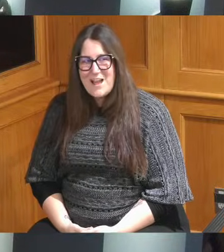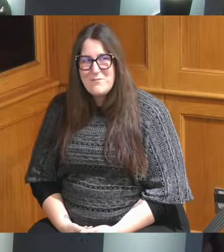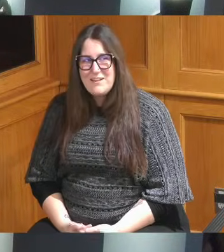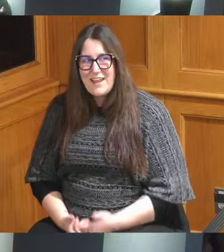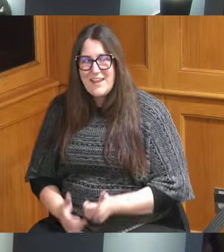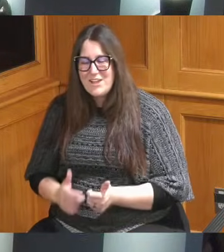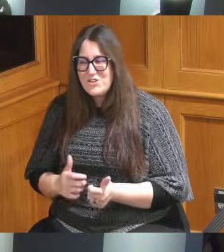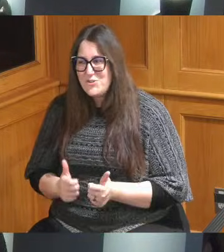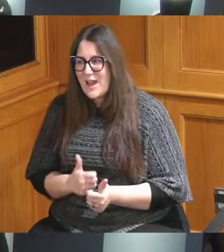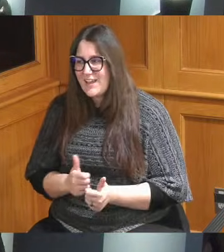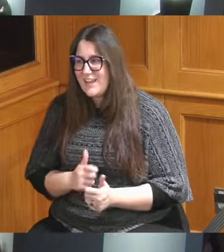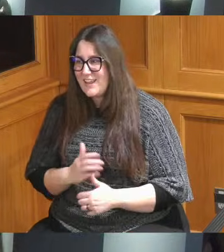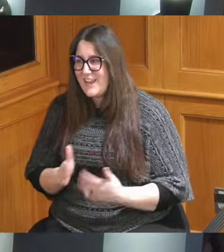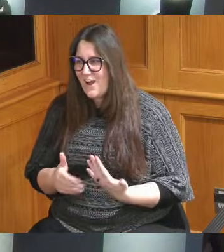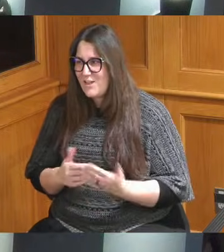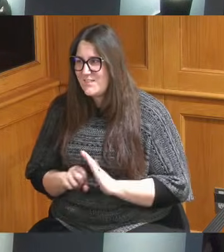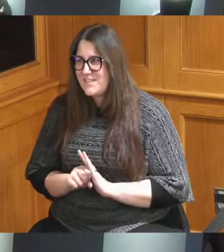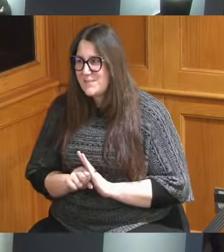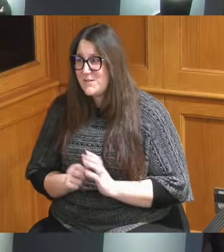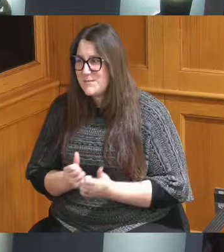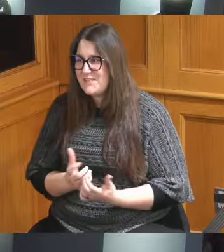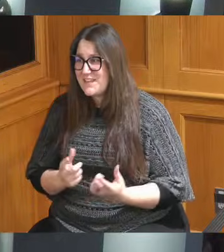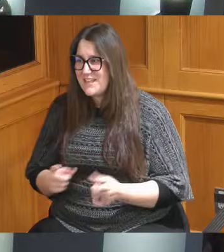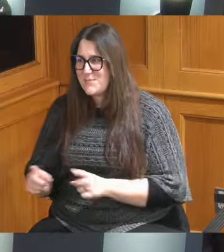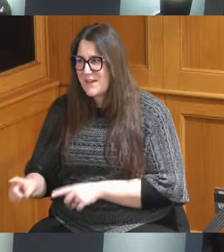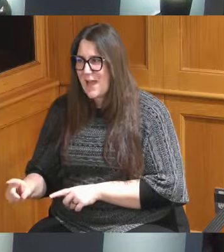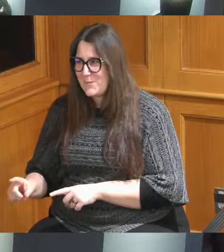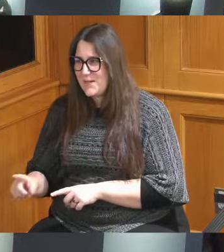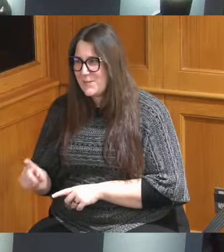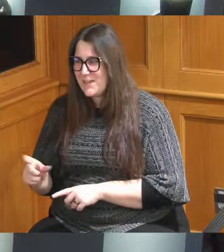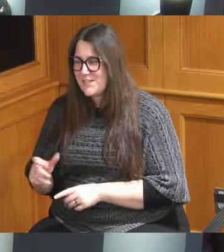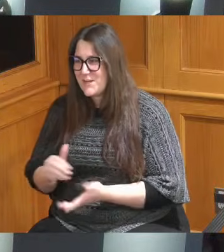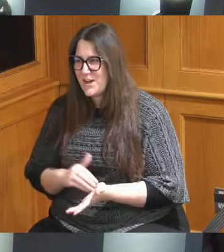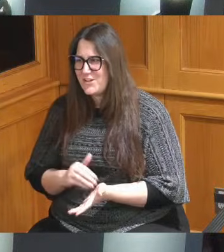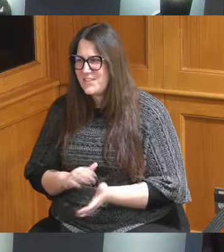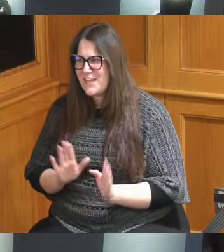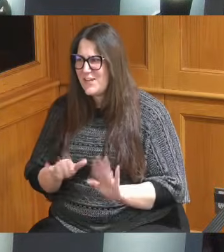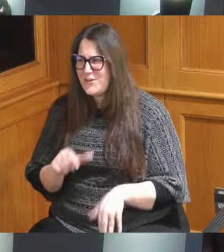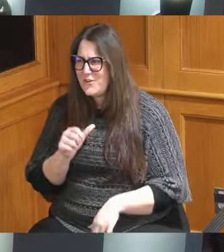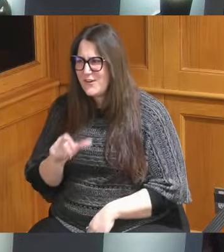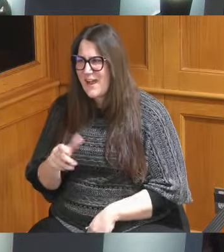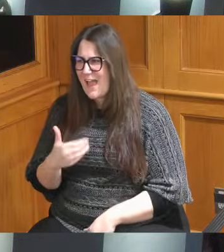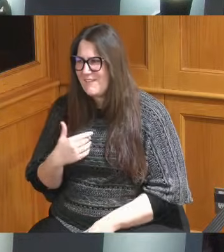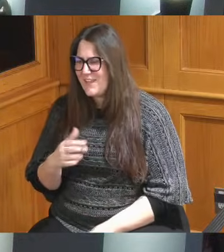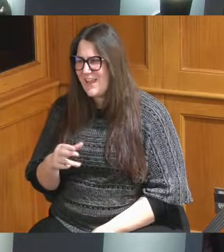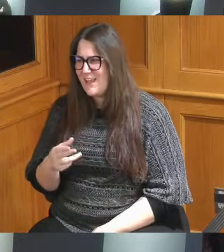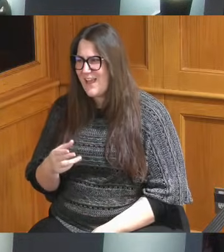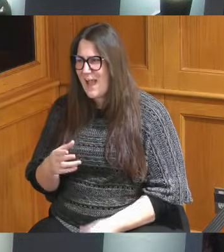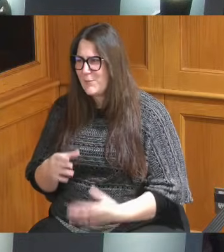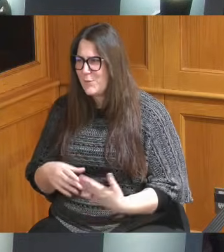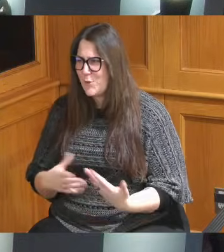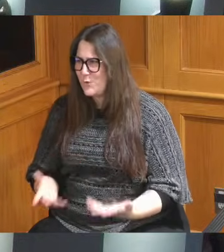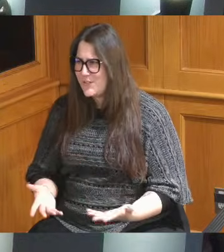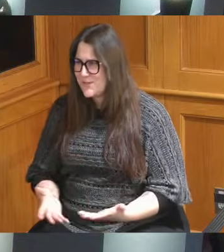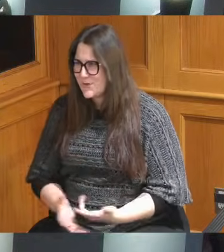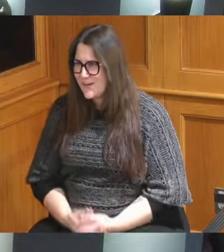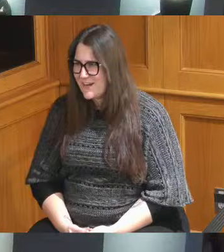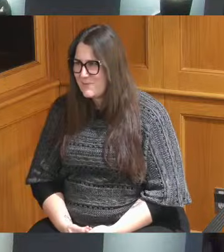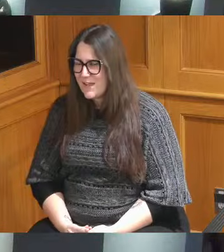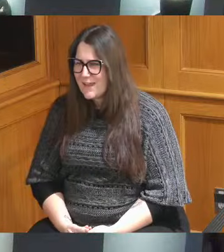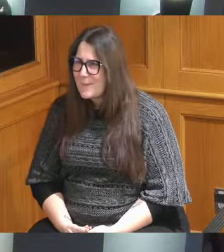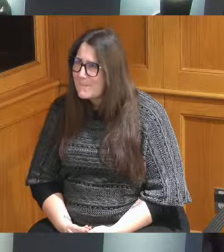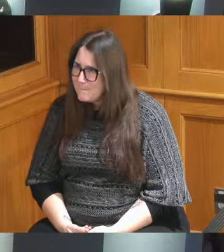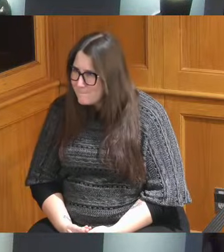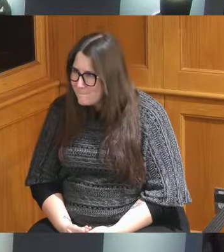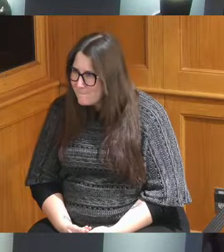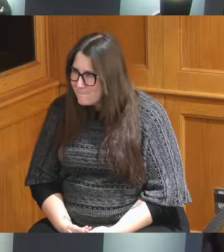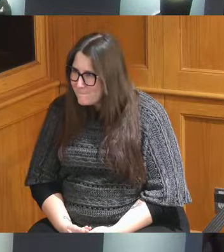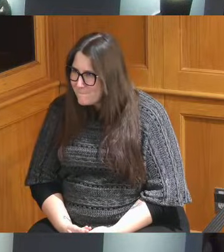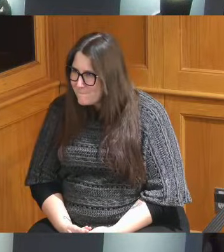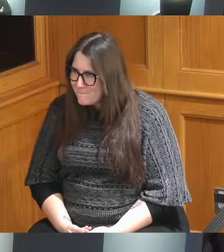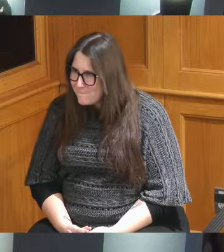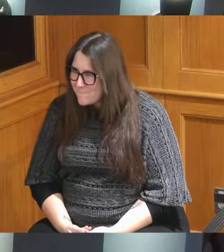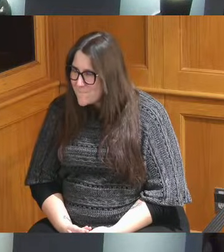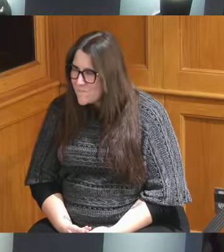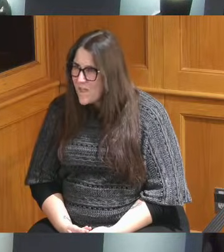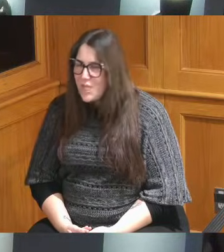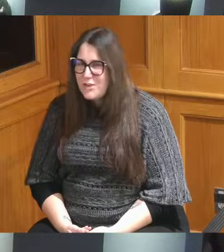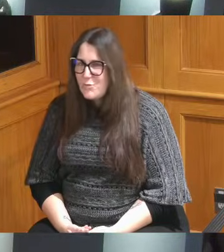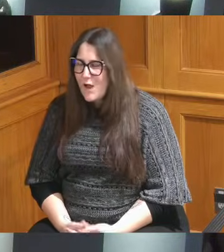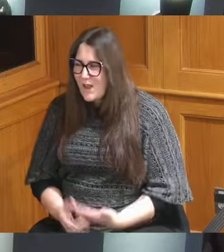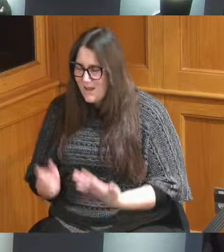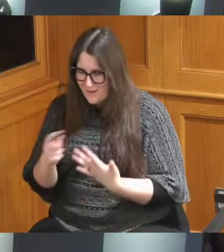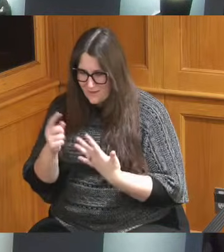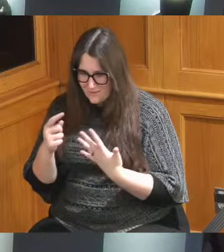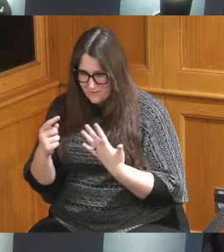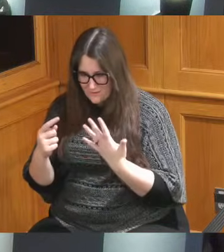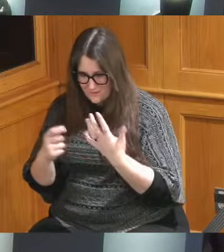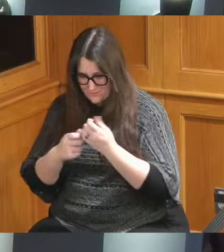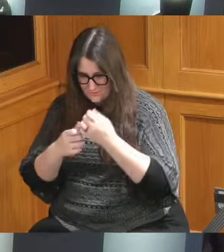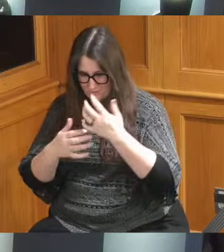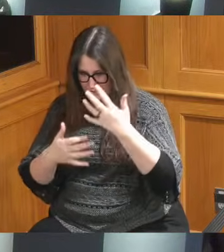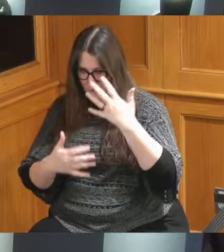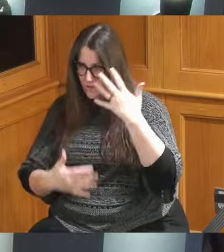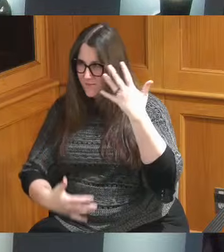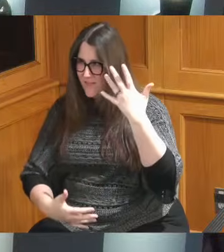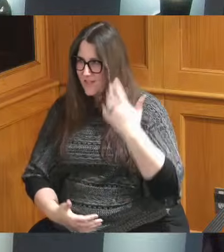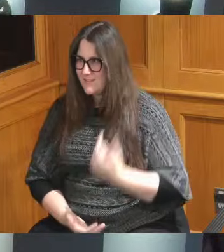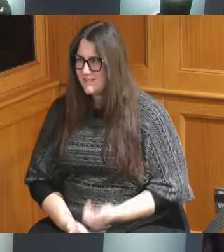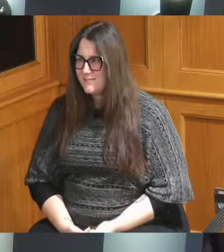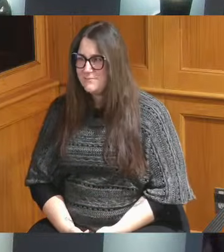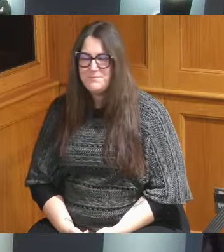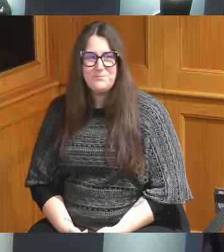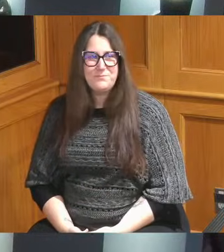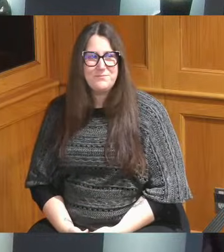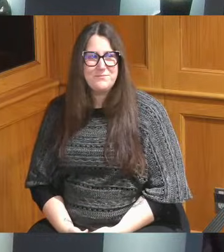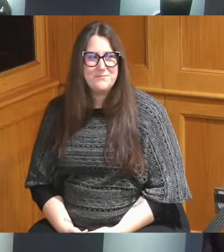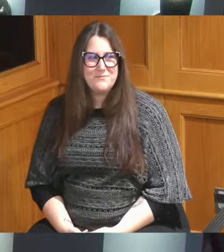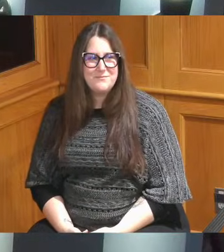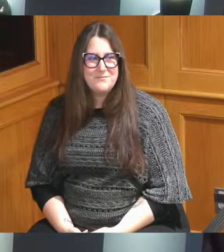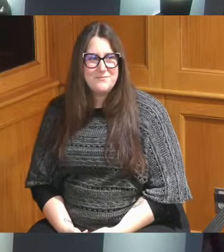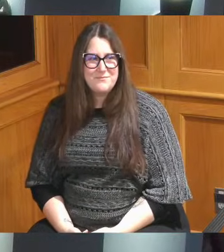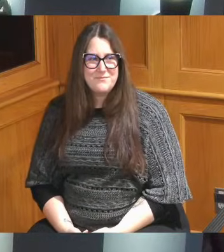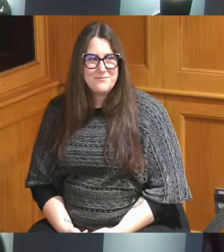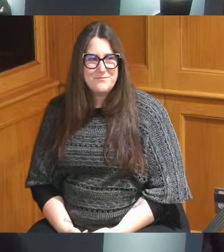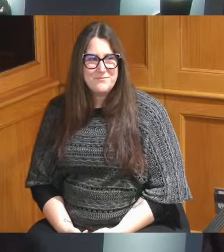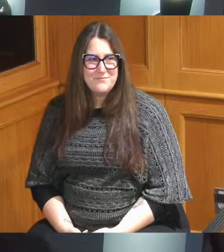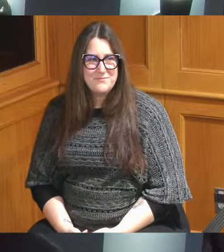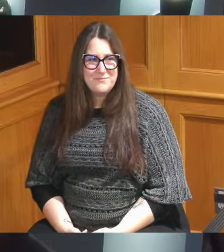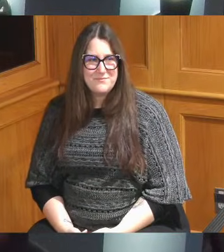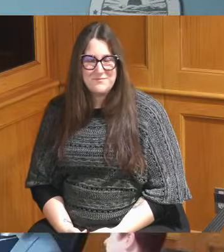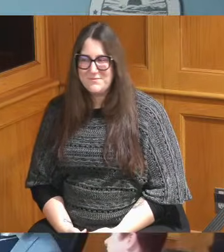Thank you.